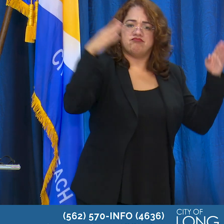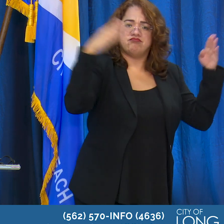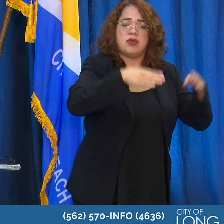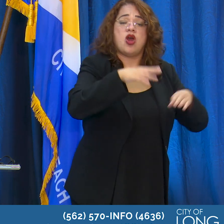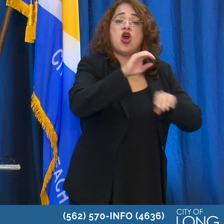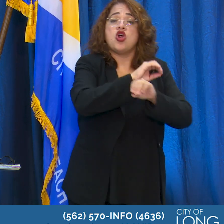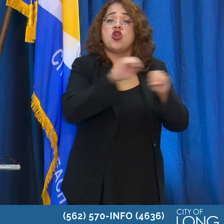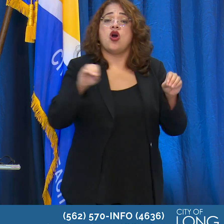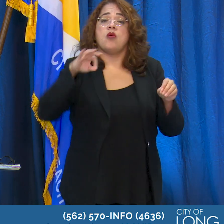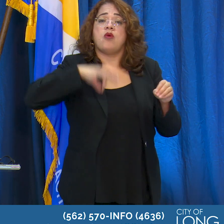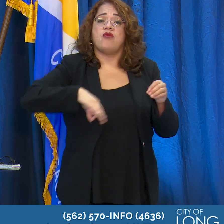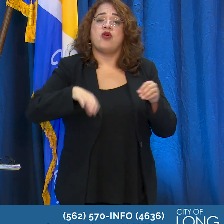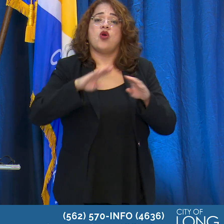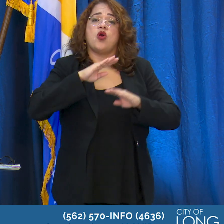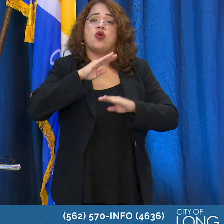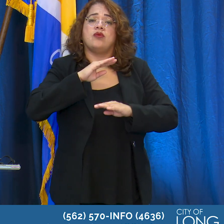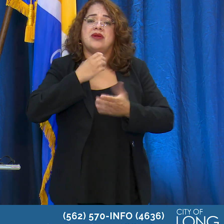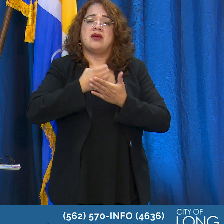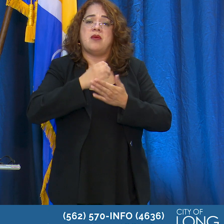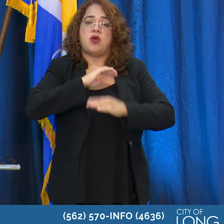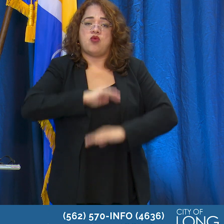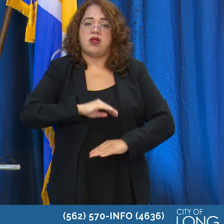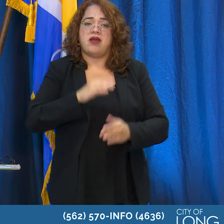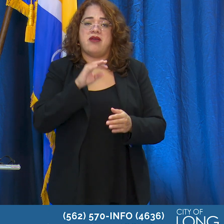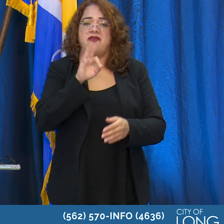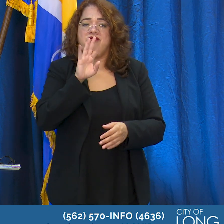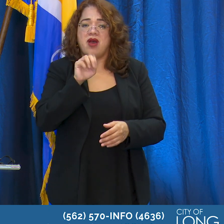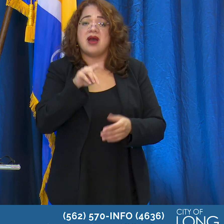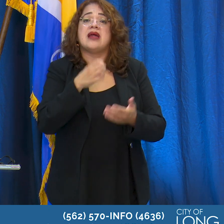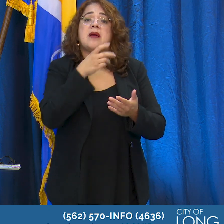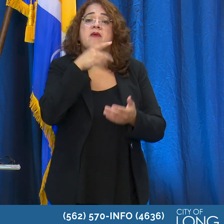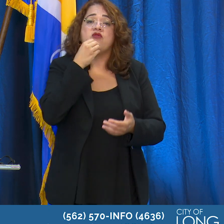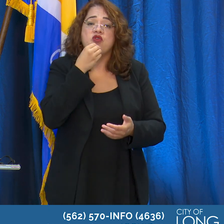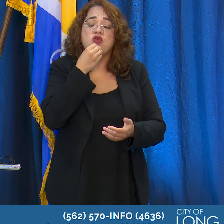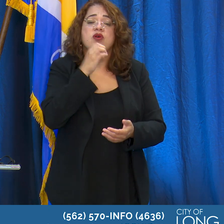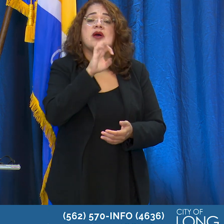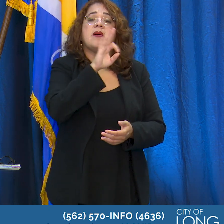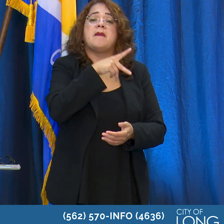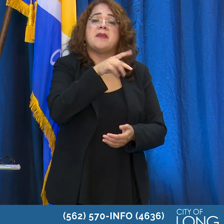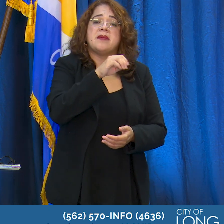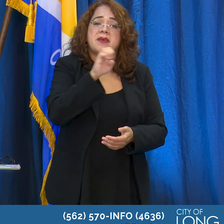our food supports, our PPE, early child, older adults domestic violence and